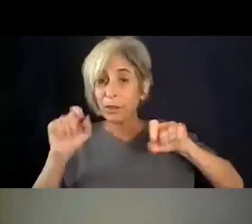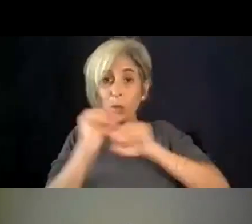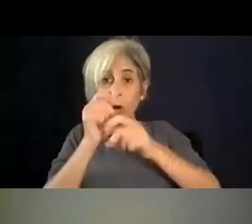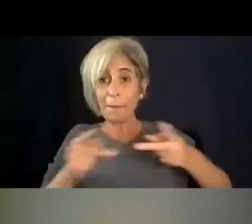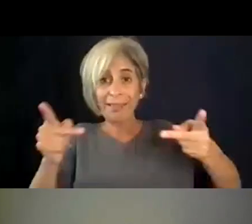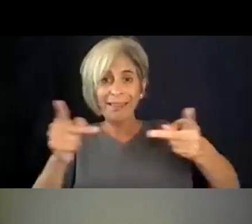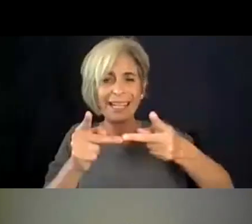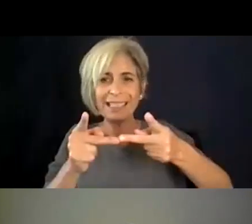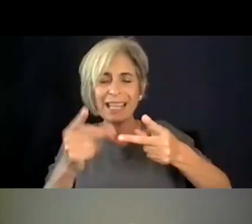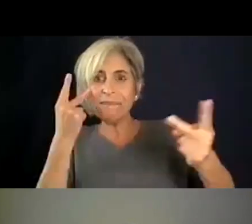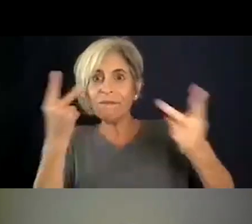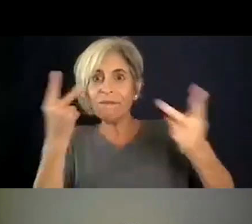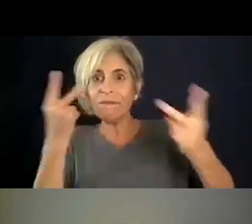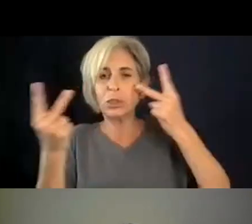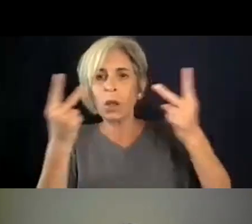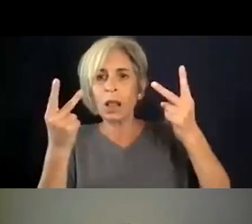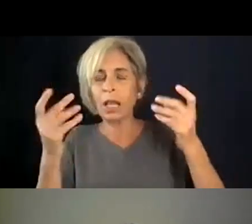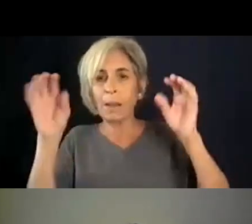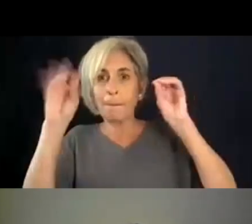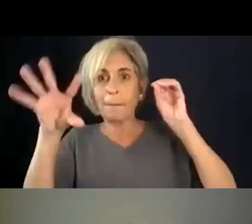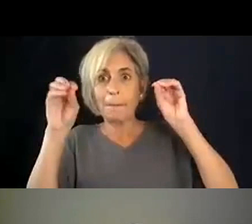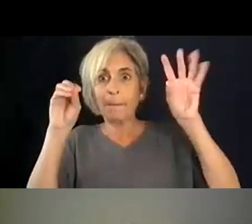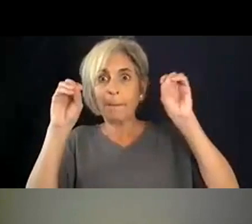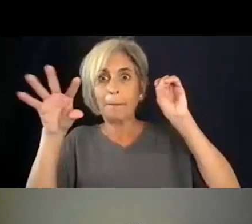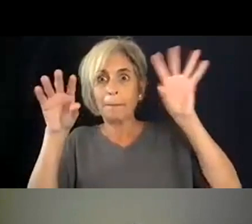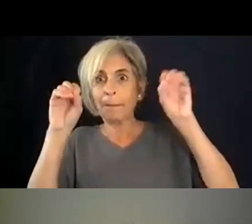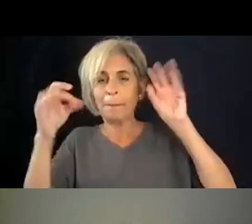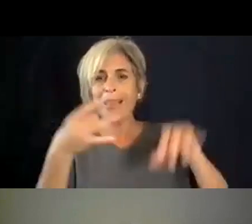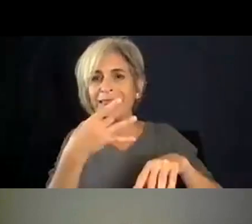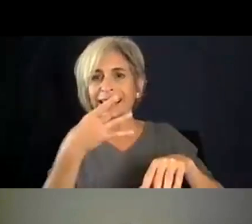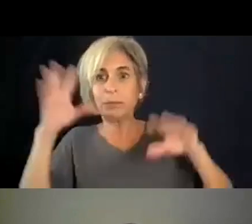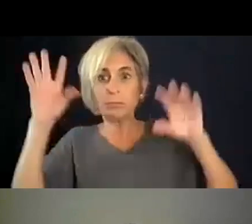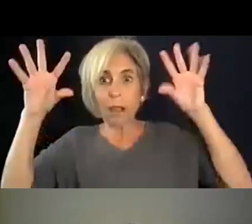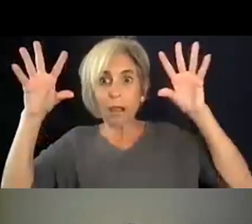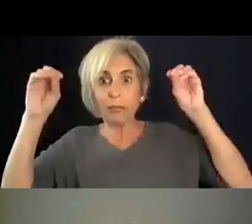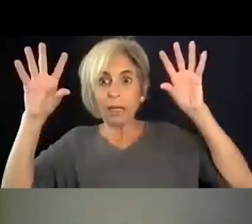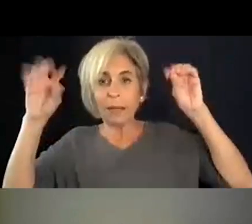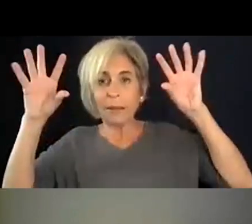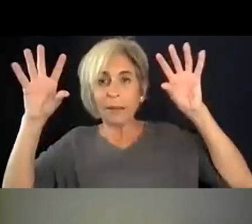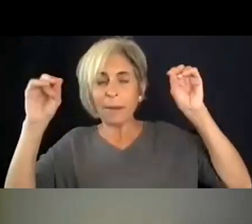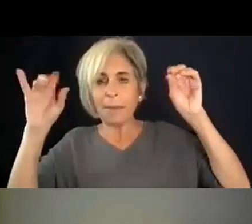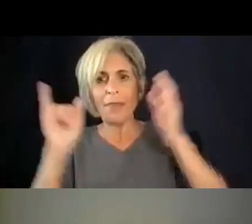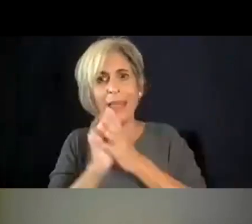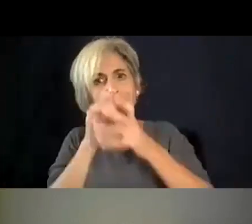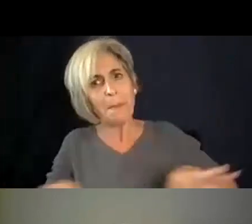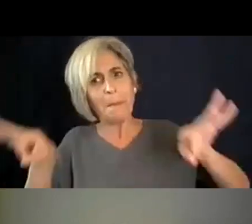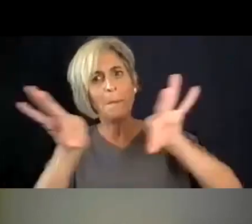having visuals cues like flashing lights is important and in some cases statutory where you live.